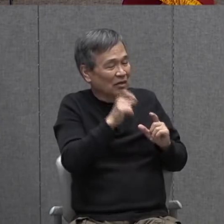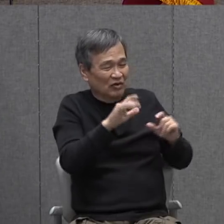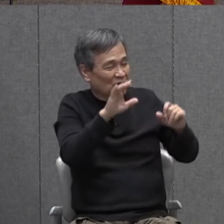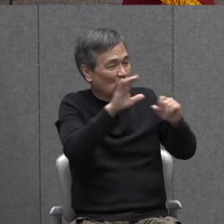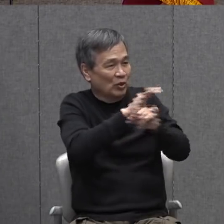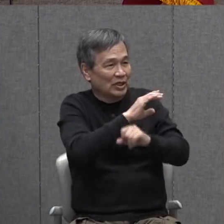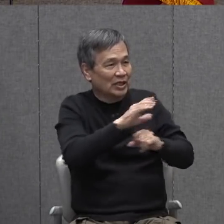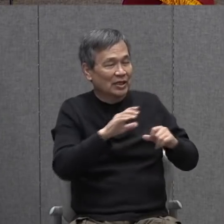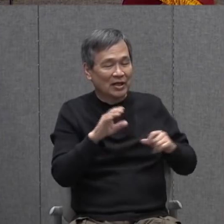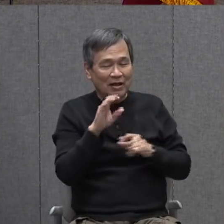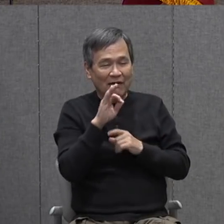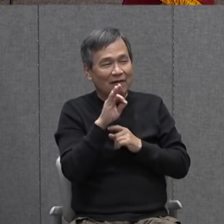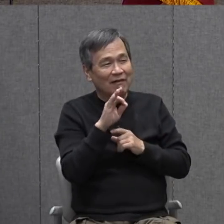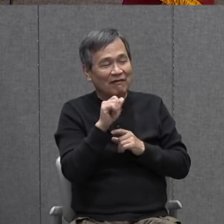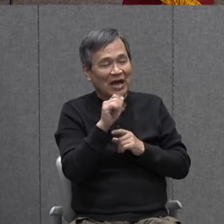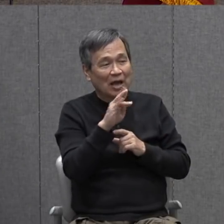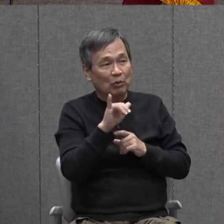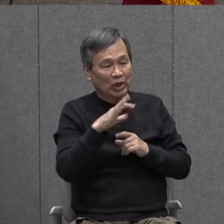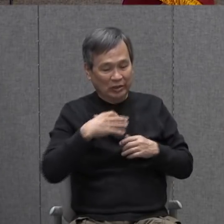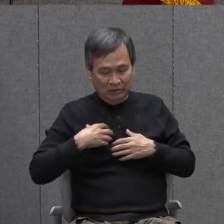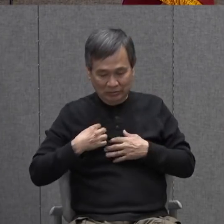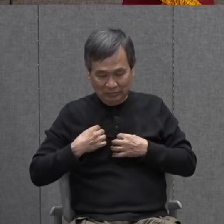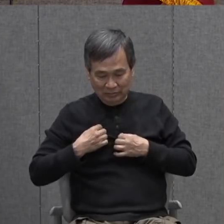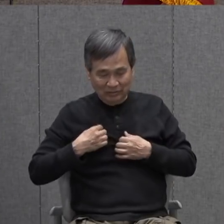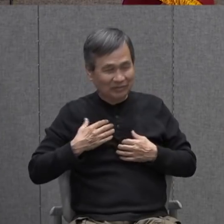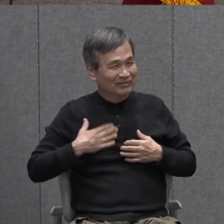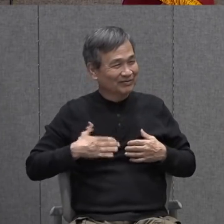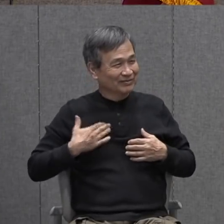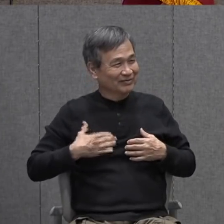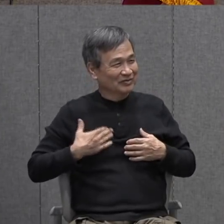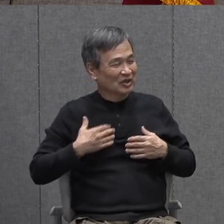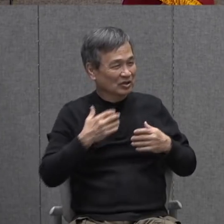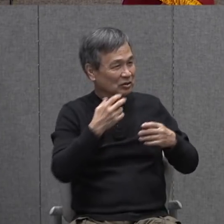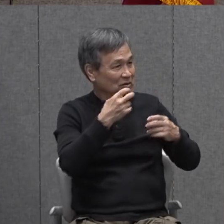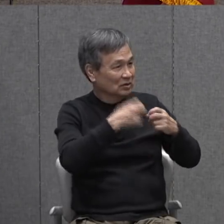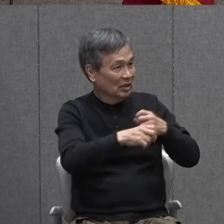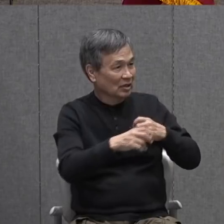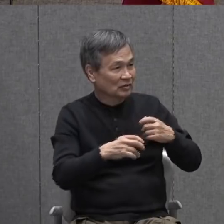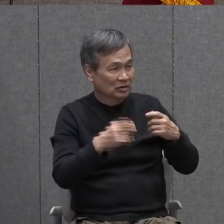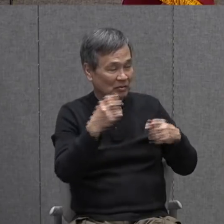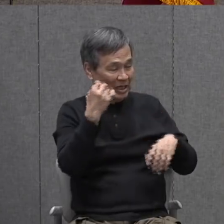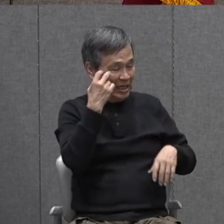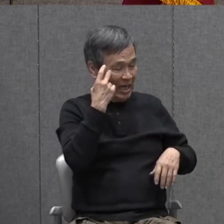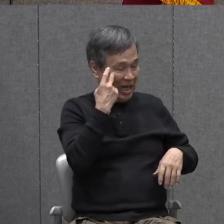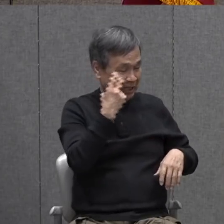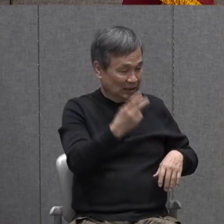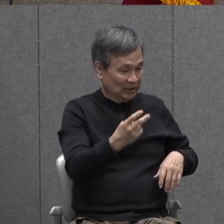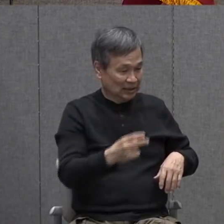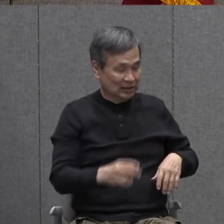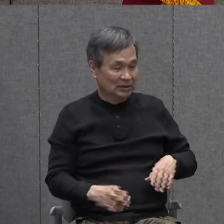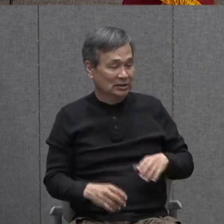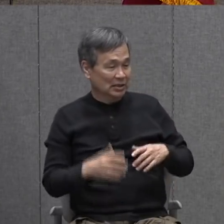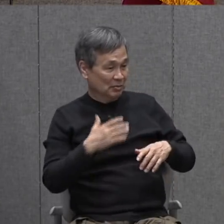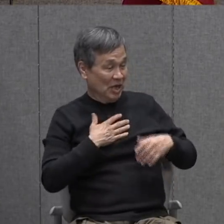fabric's kind of tricky, I would find my seam. This spot where my shirt is sewn together,